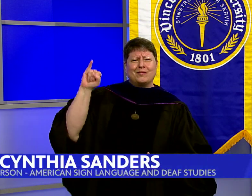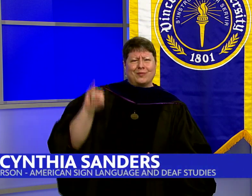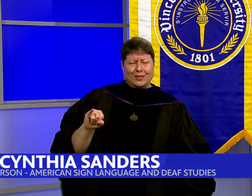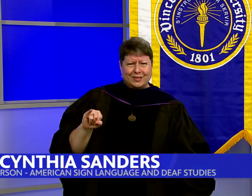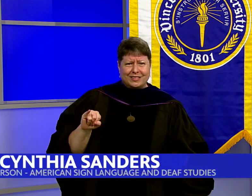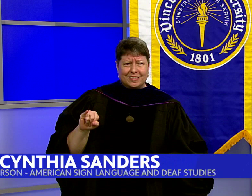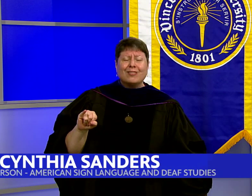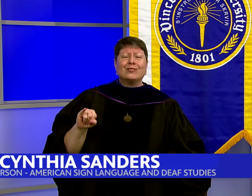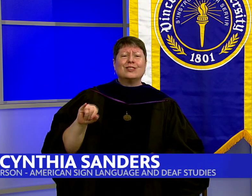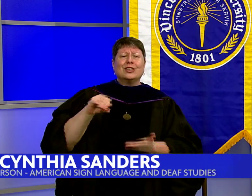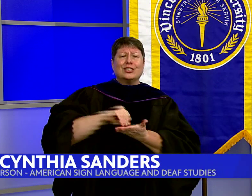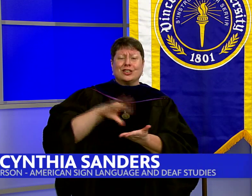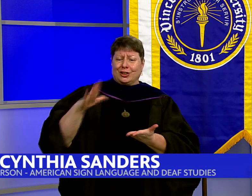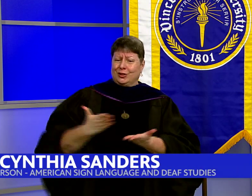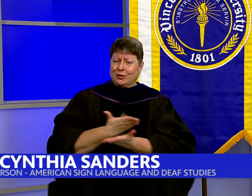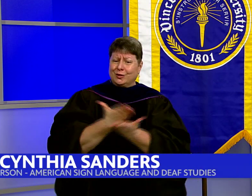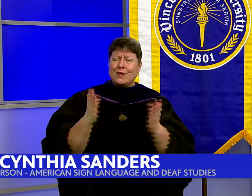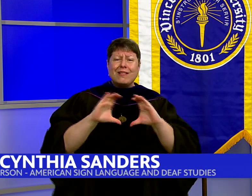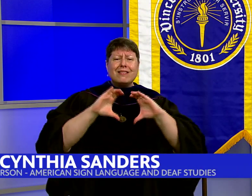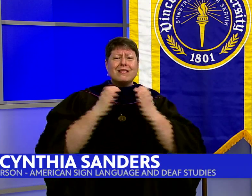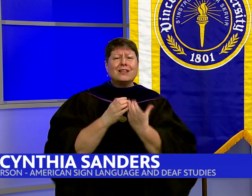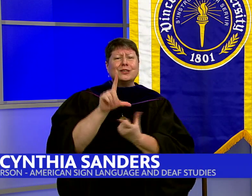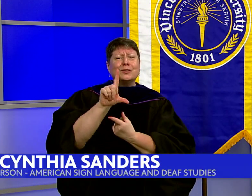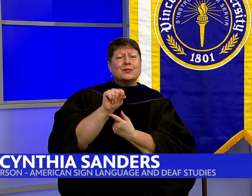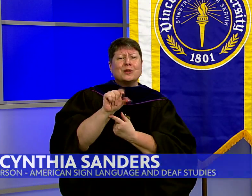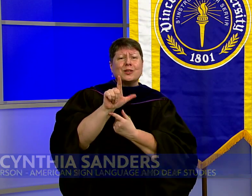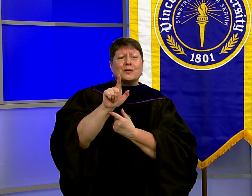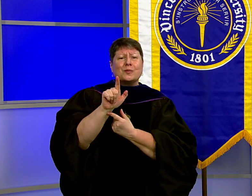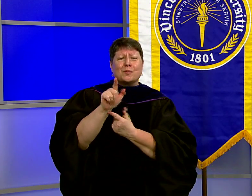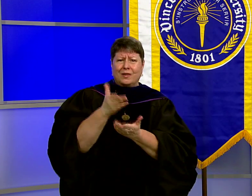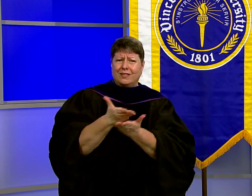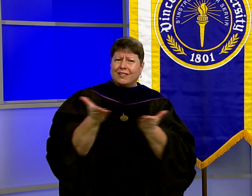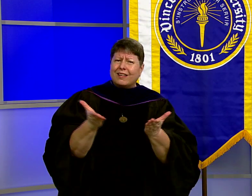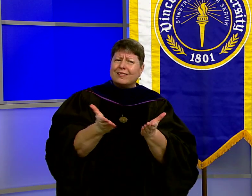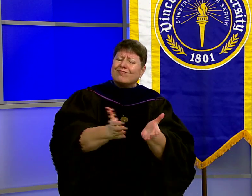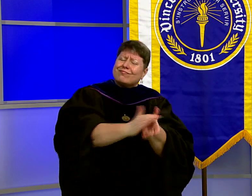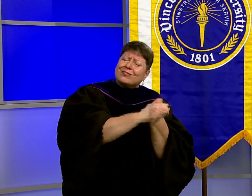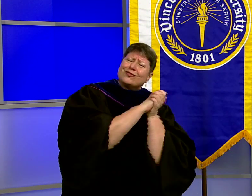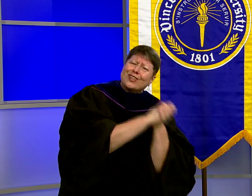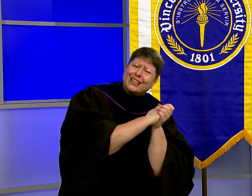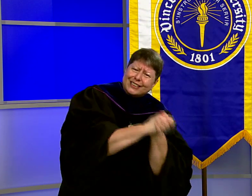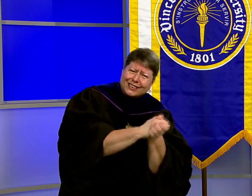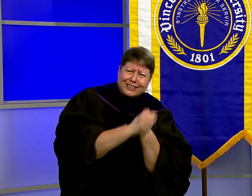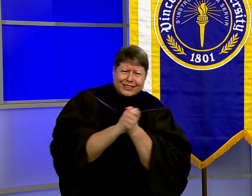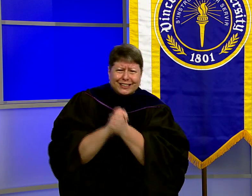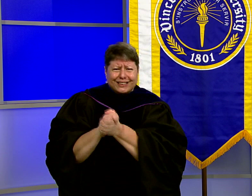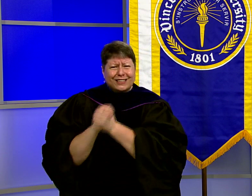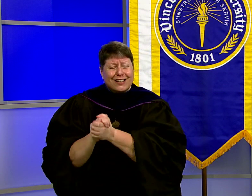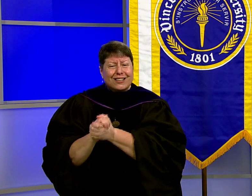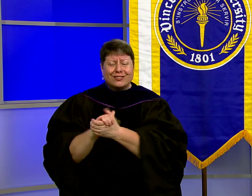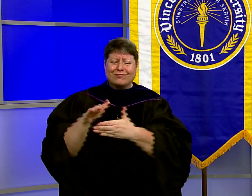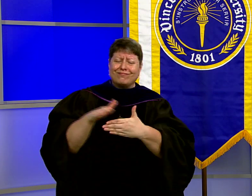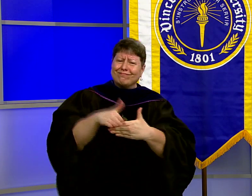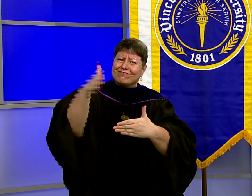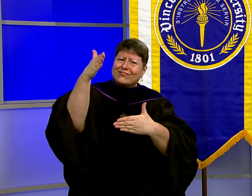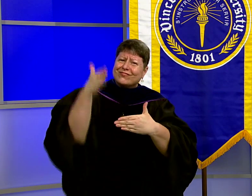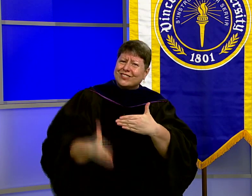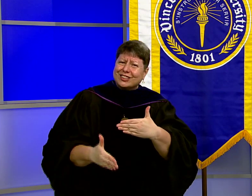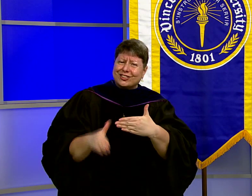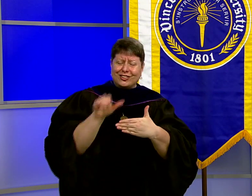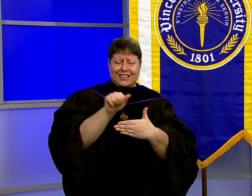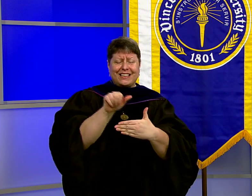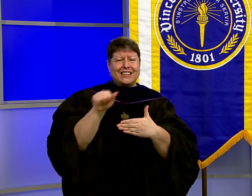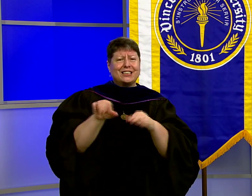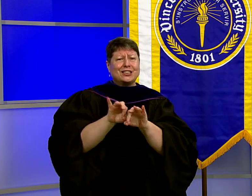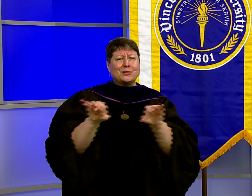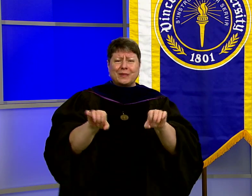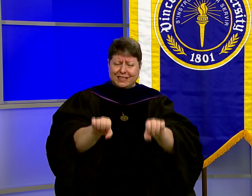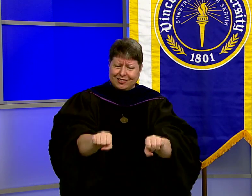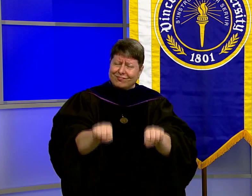studies program in indianapolis i congratulate the students of the class of 2021 on the completion